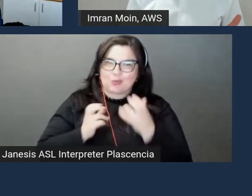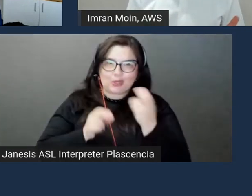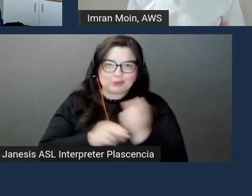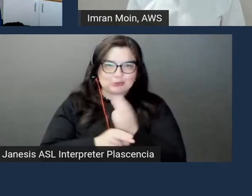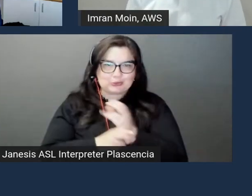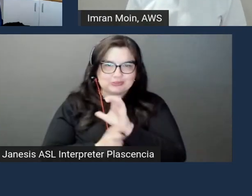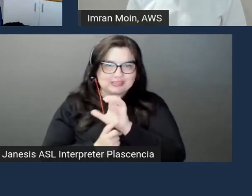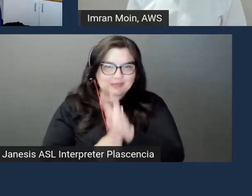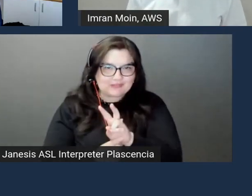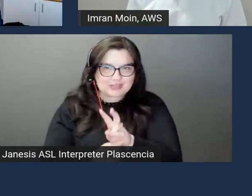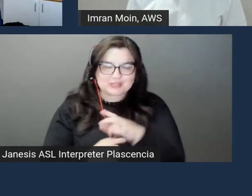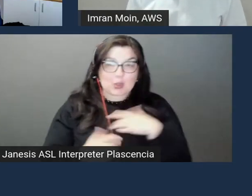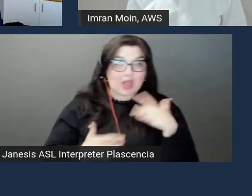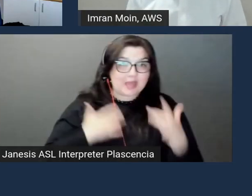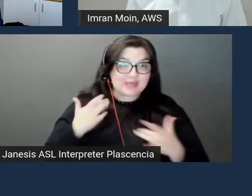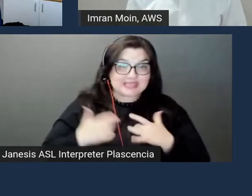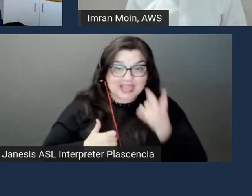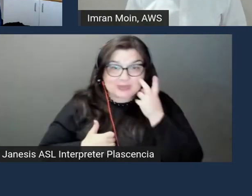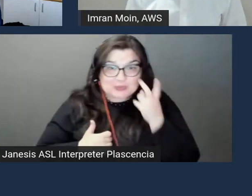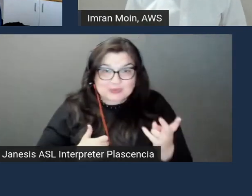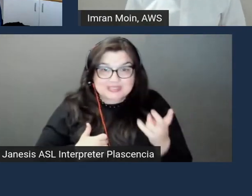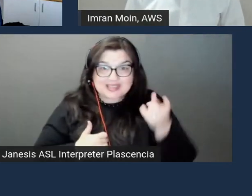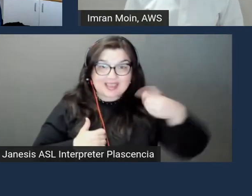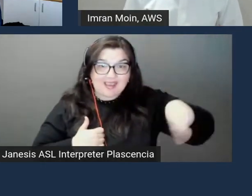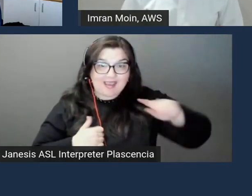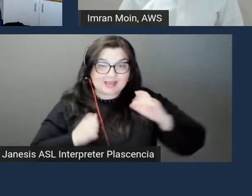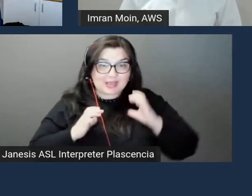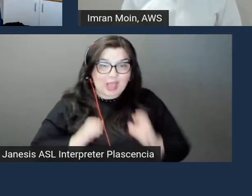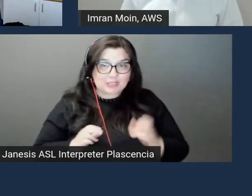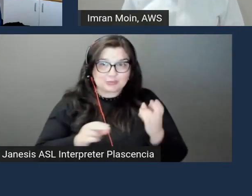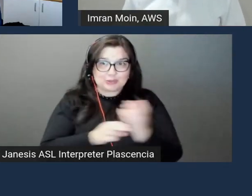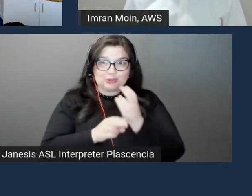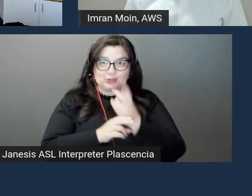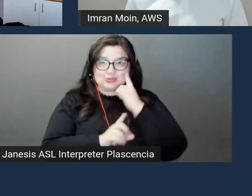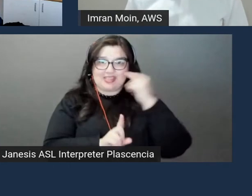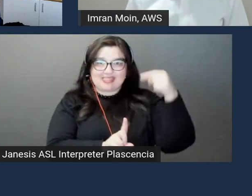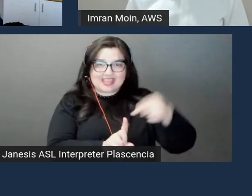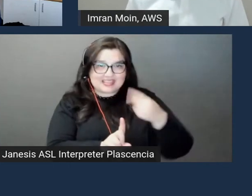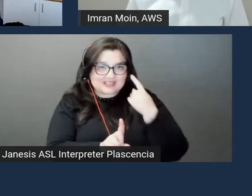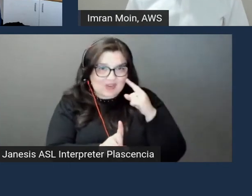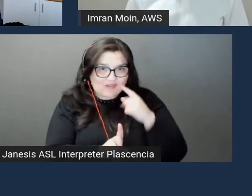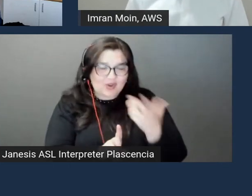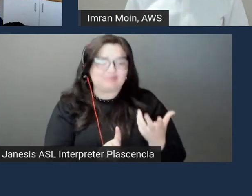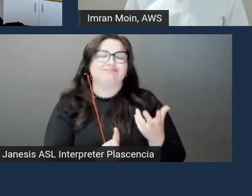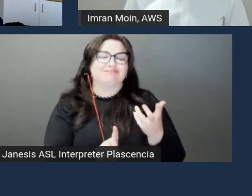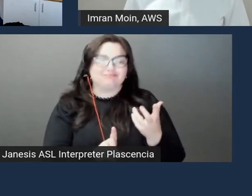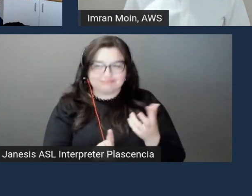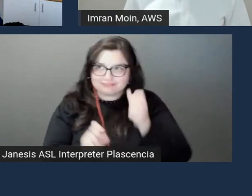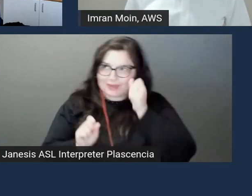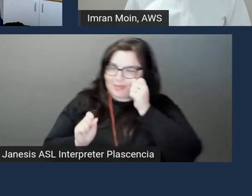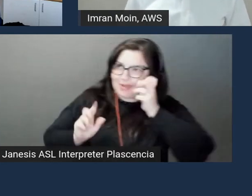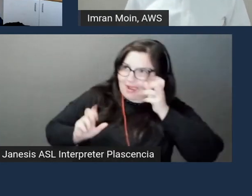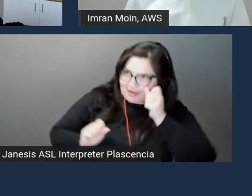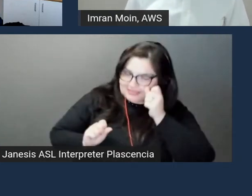what customers do on top of this platform. That's amazing. Yeah, I'm a person who likes all